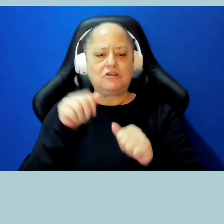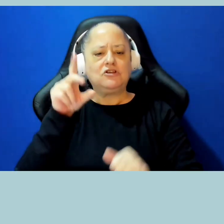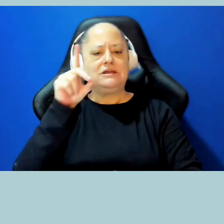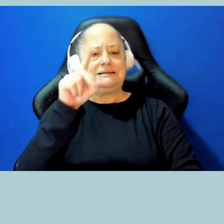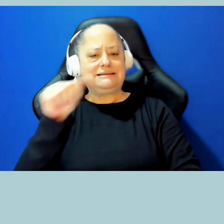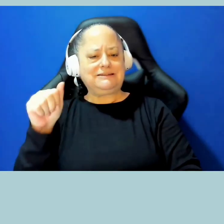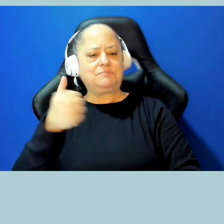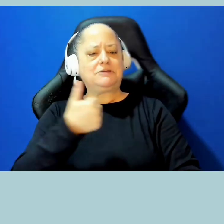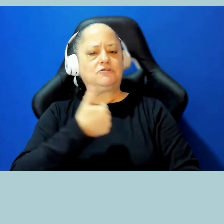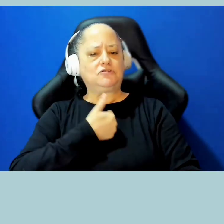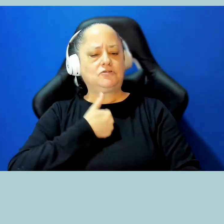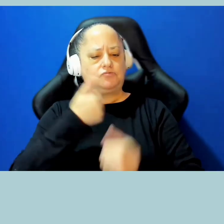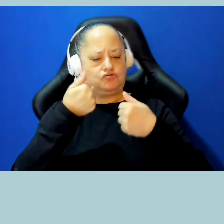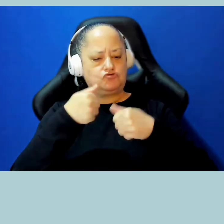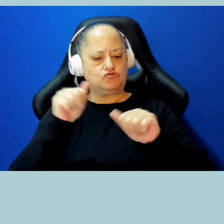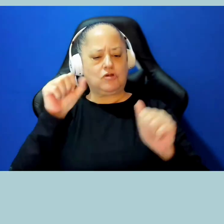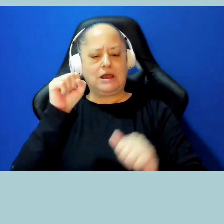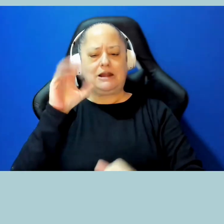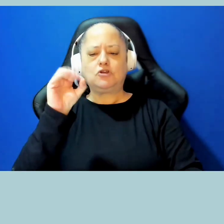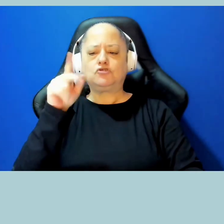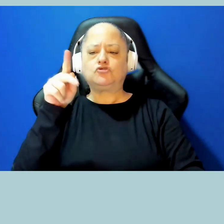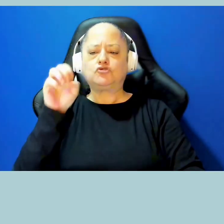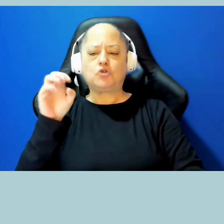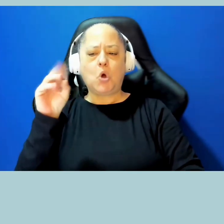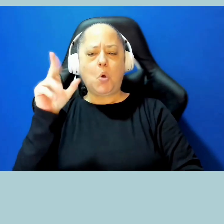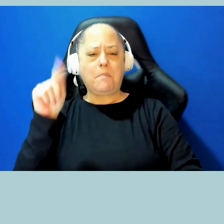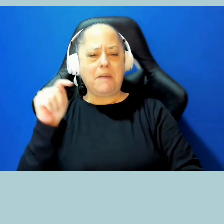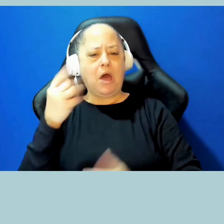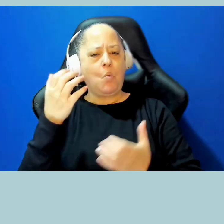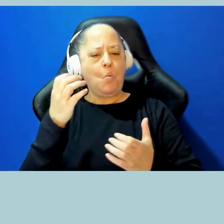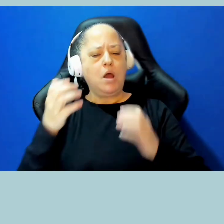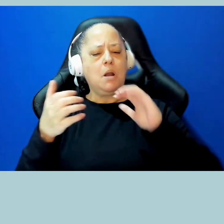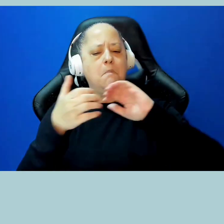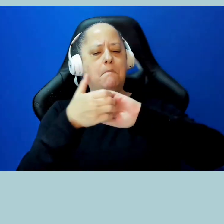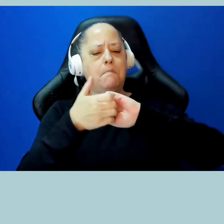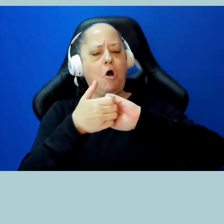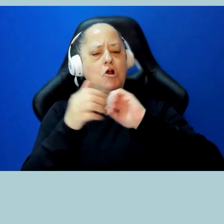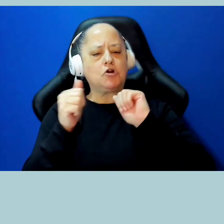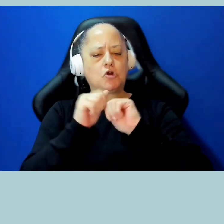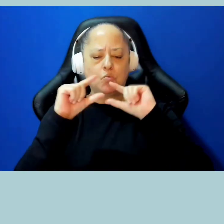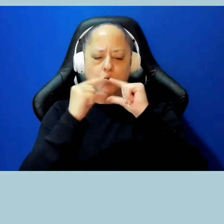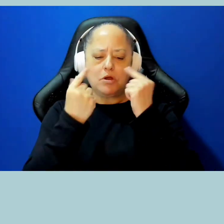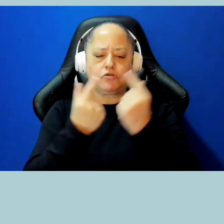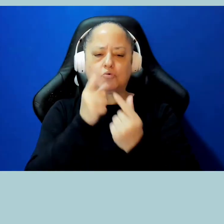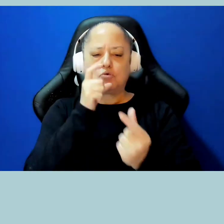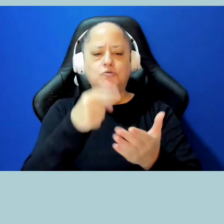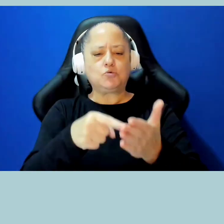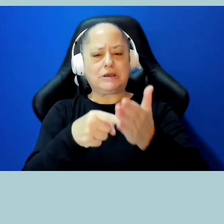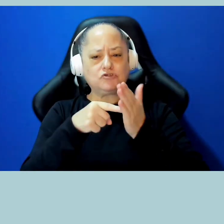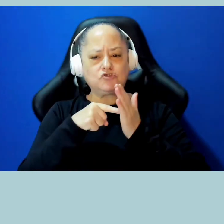and we try to scope out that. But we also want to partner with groups who can show us you know where the